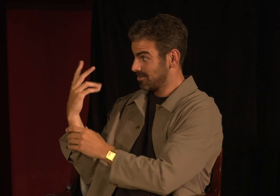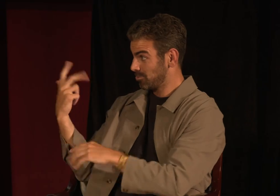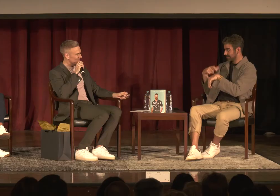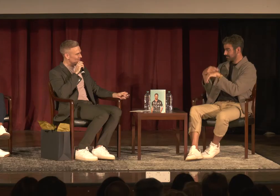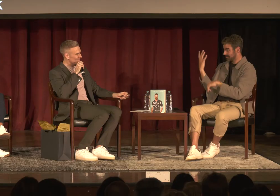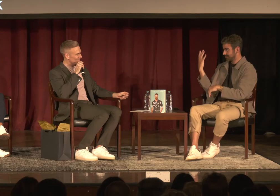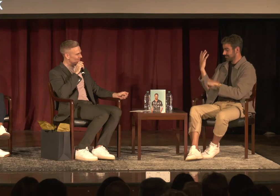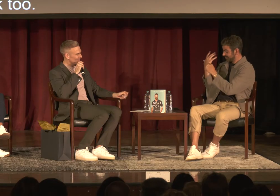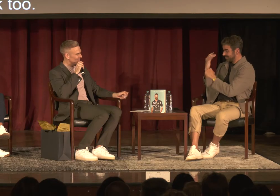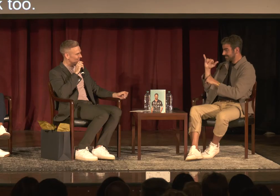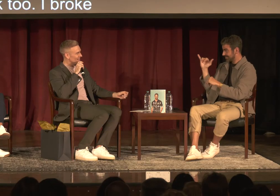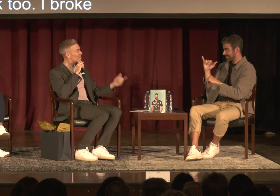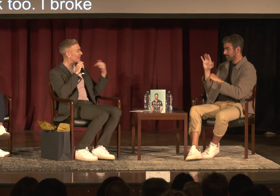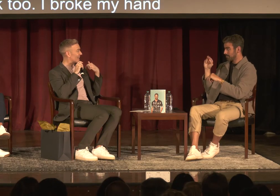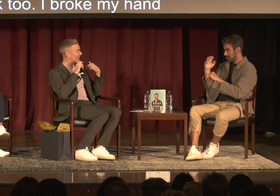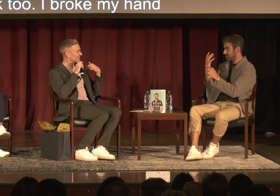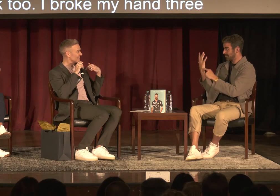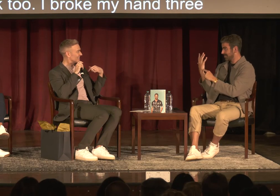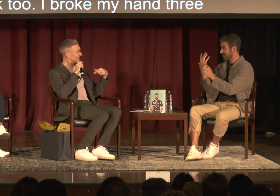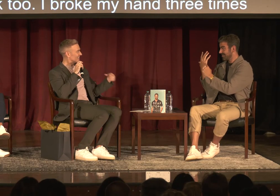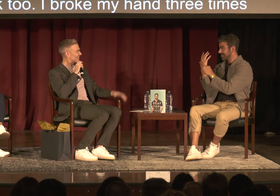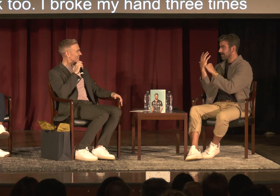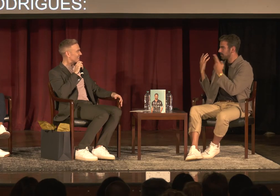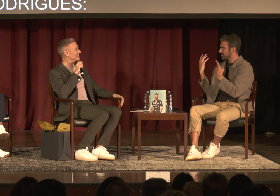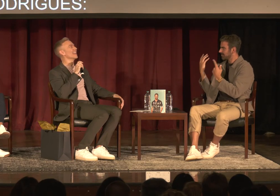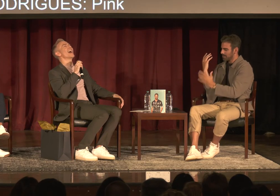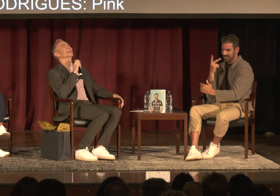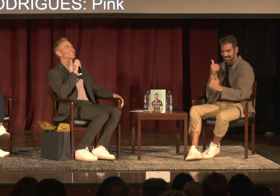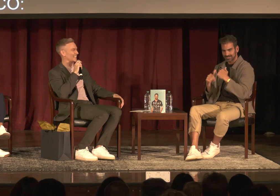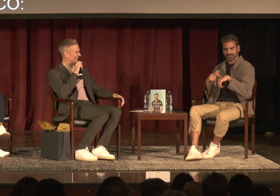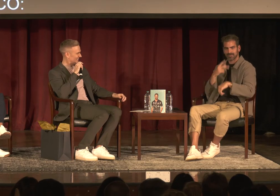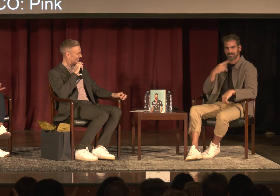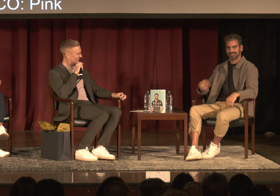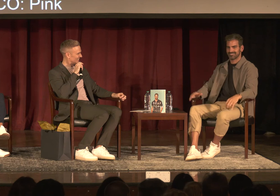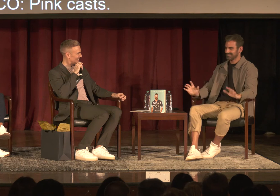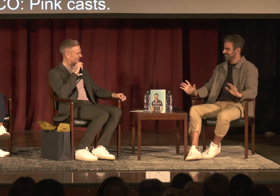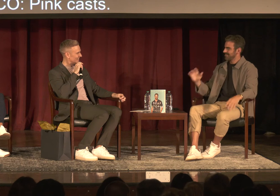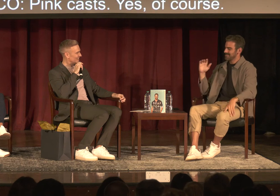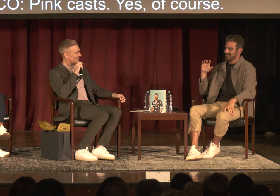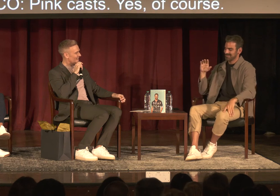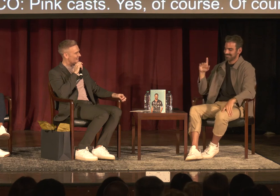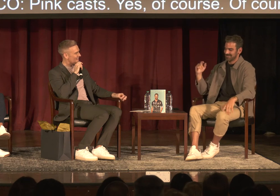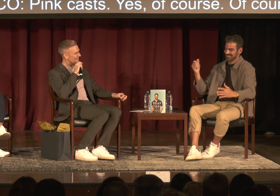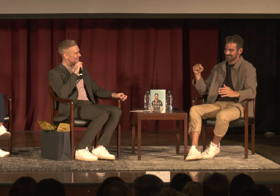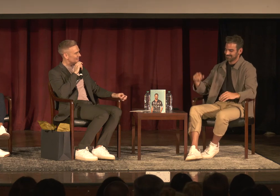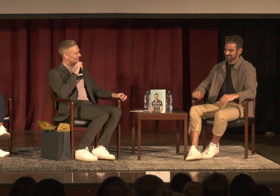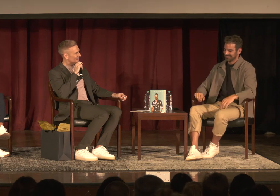I broke my hand three times. Pink cast? Pink cast. Of course, every time, pink cast. But yeah.